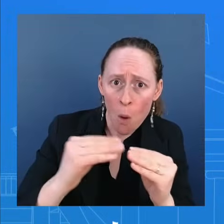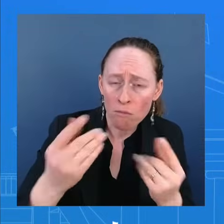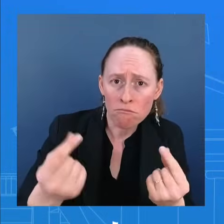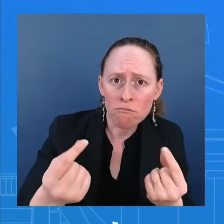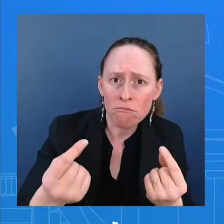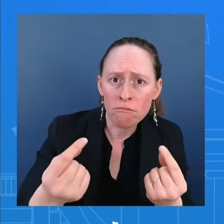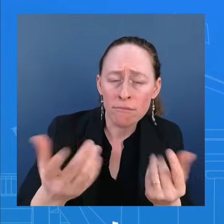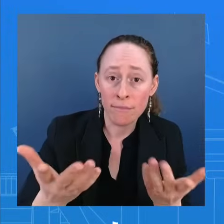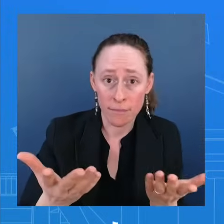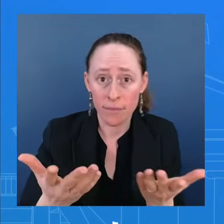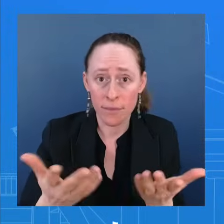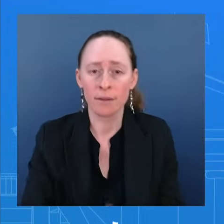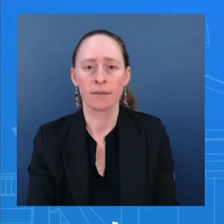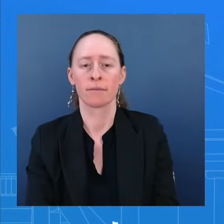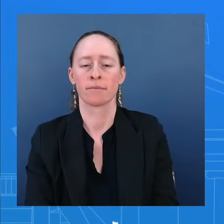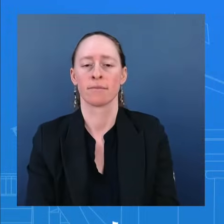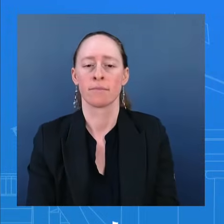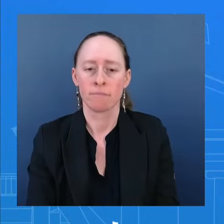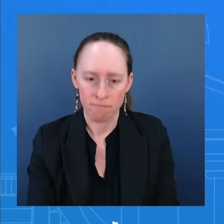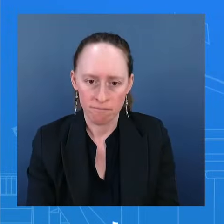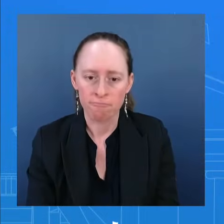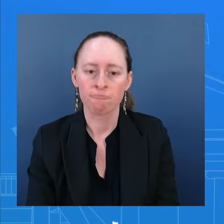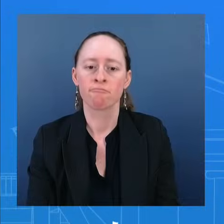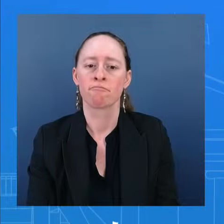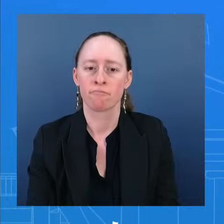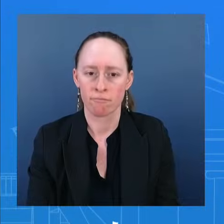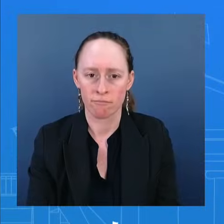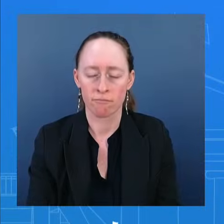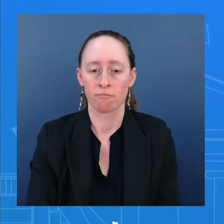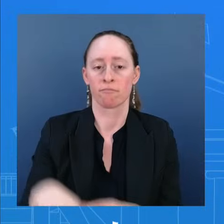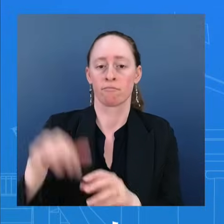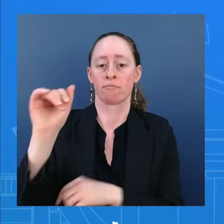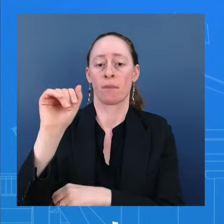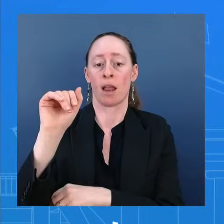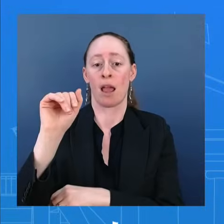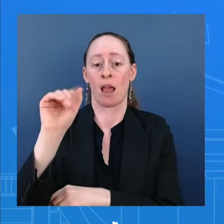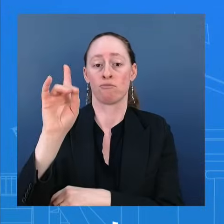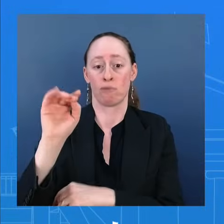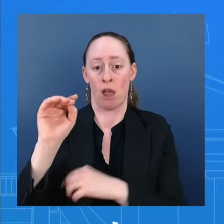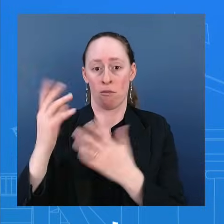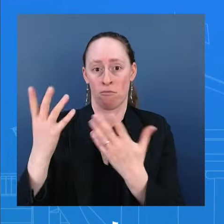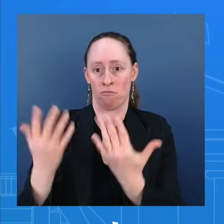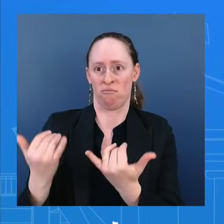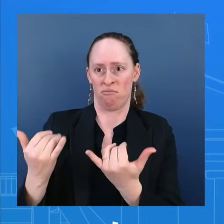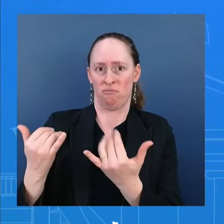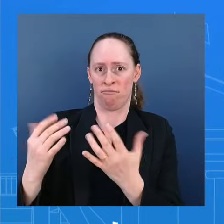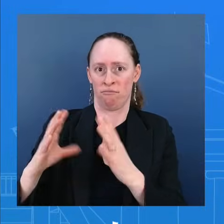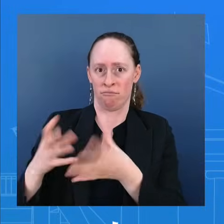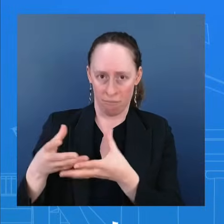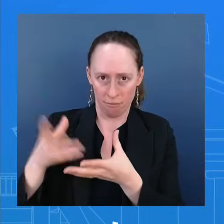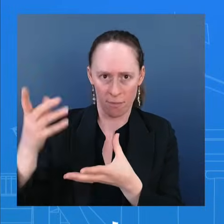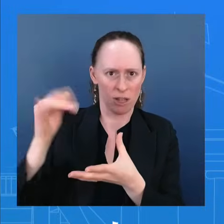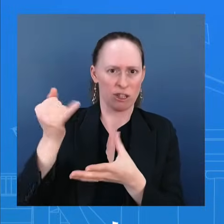Jake Sullivan, has met with many family members of -- of Americans who are wrongfully detained, held hostage.